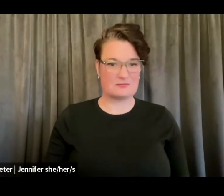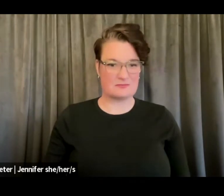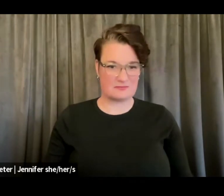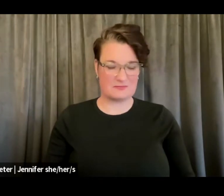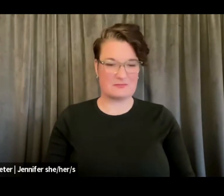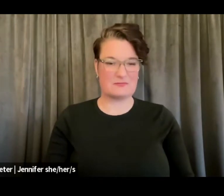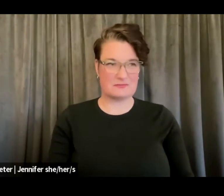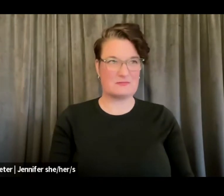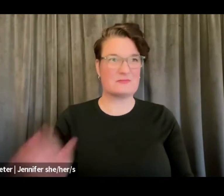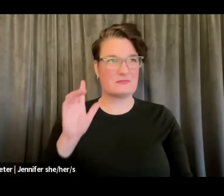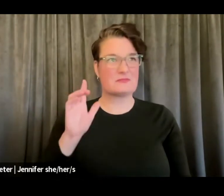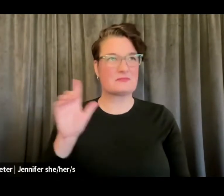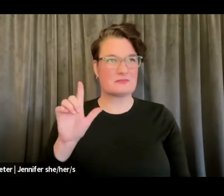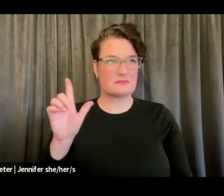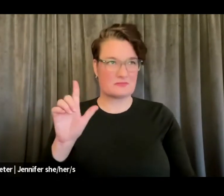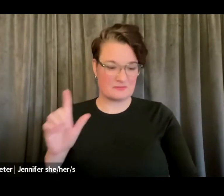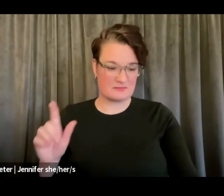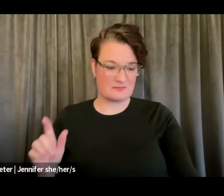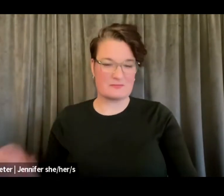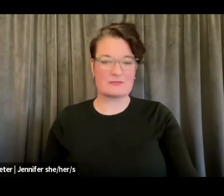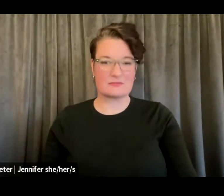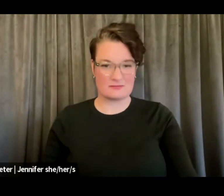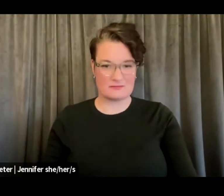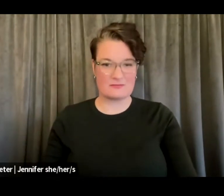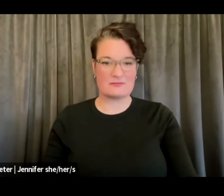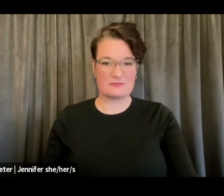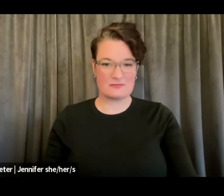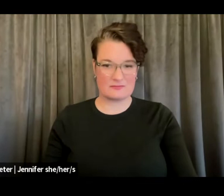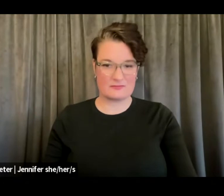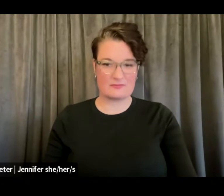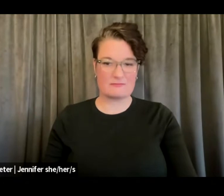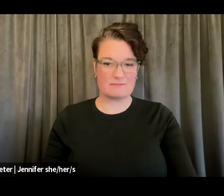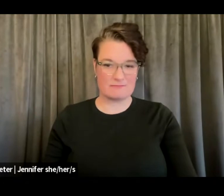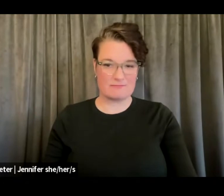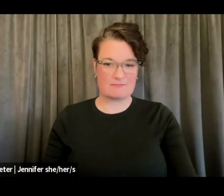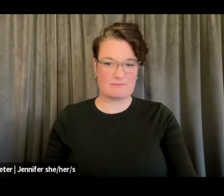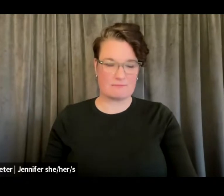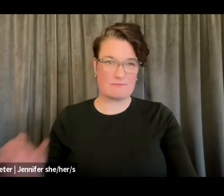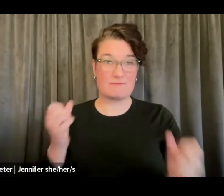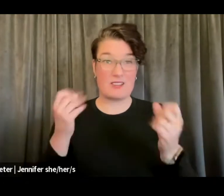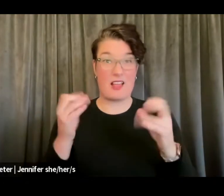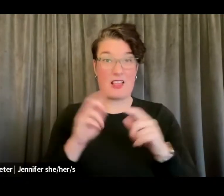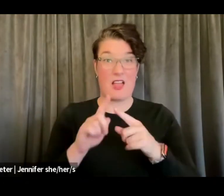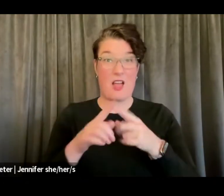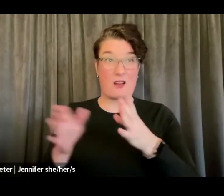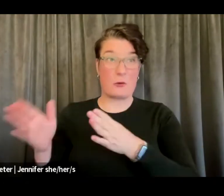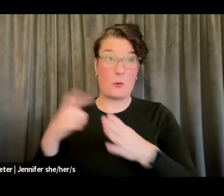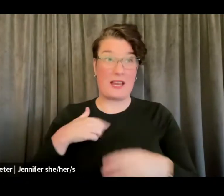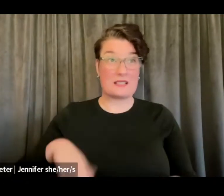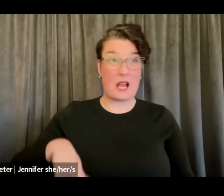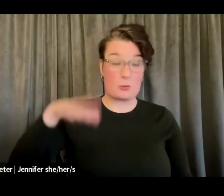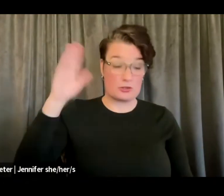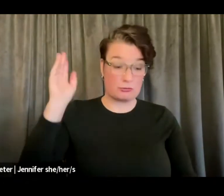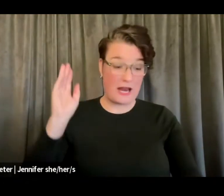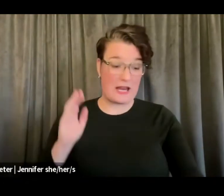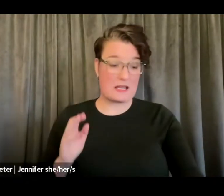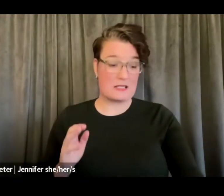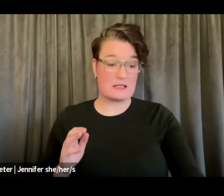So I think a lot of like the ways that I was raised navigating and